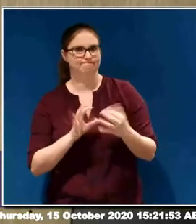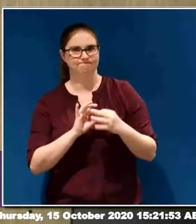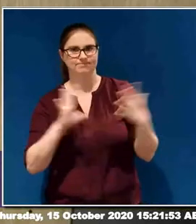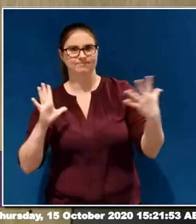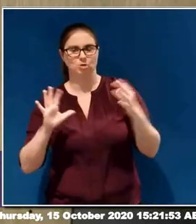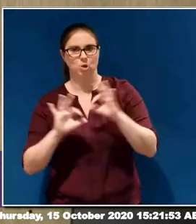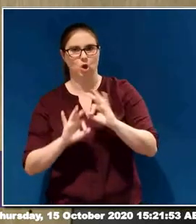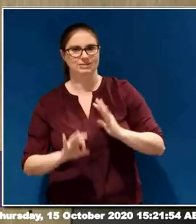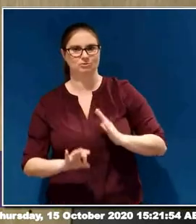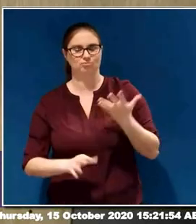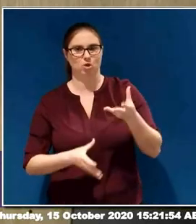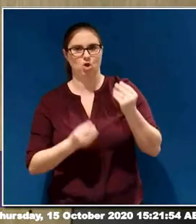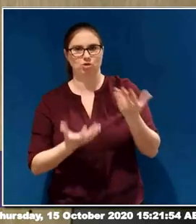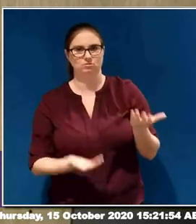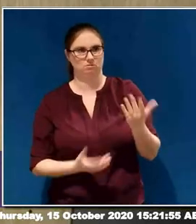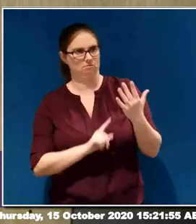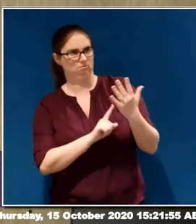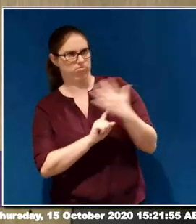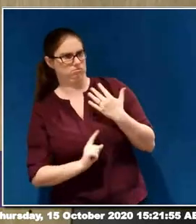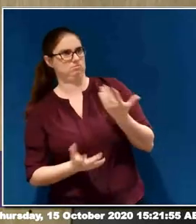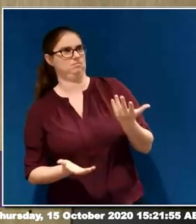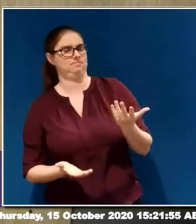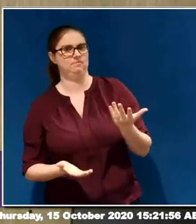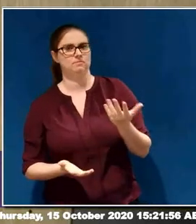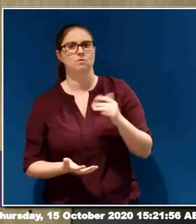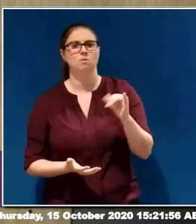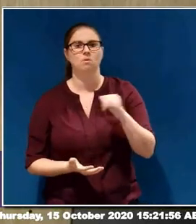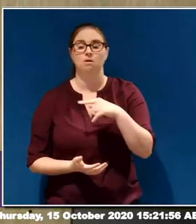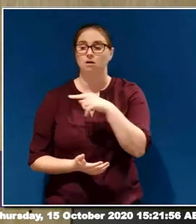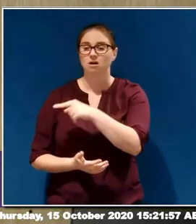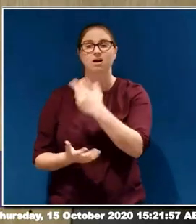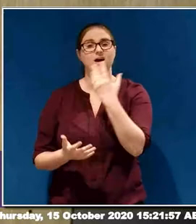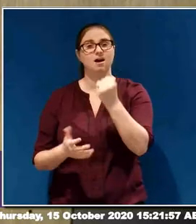Hyperactivity Disorder, which is characterised by low-working memory,